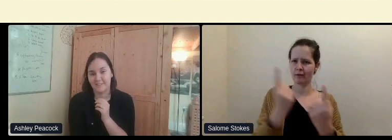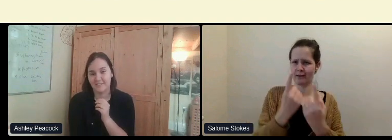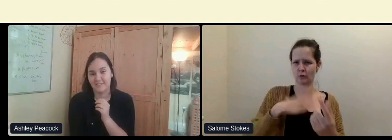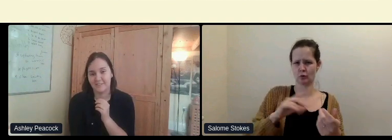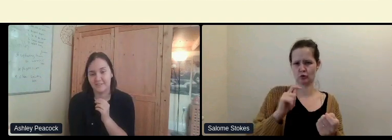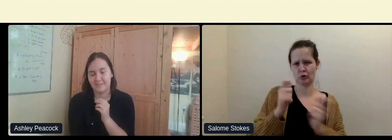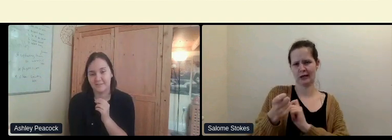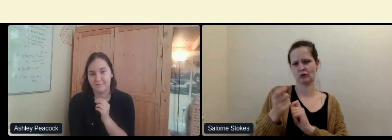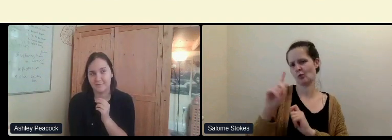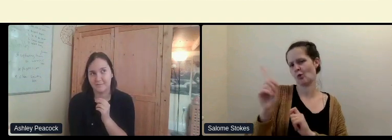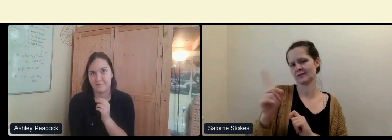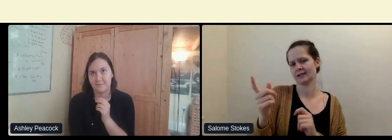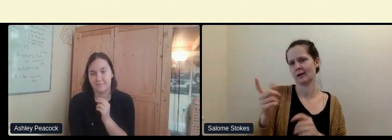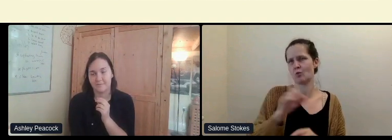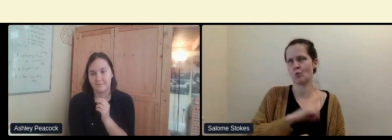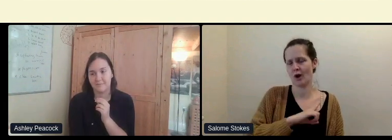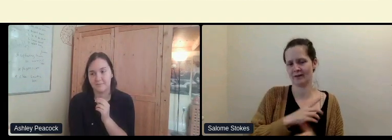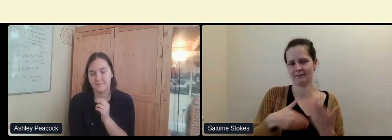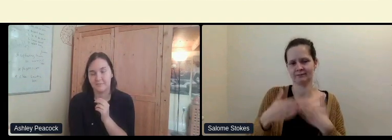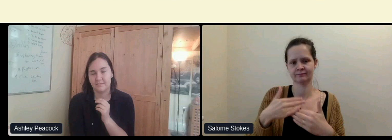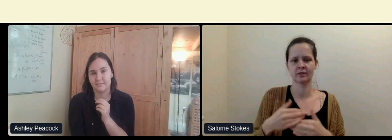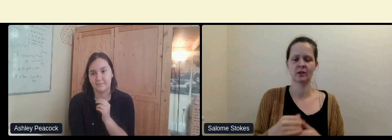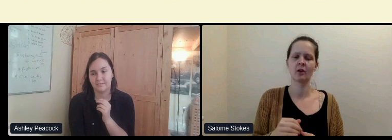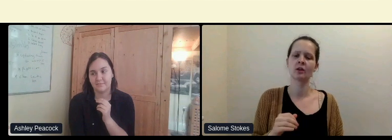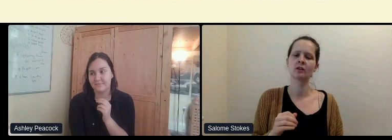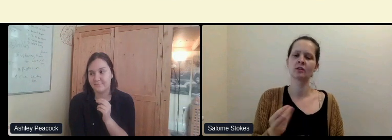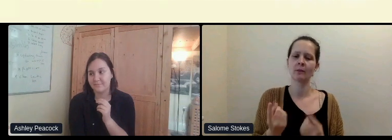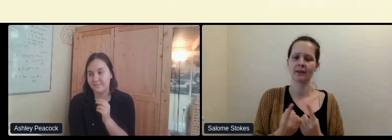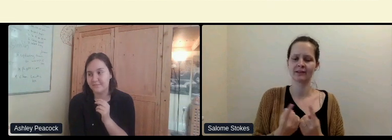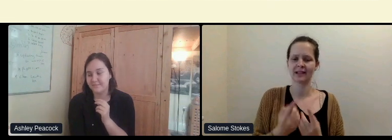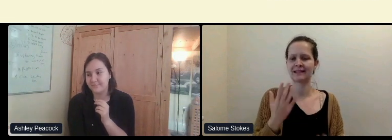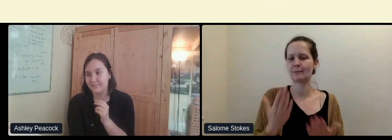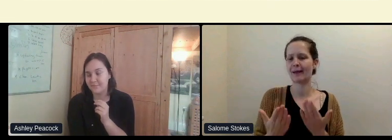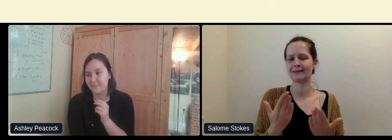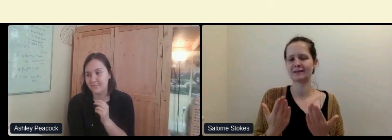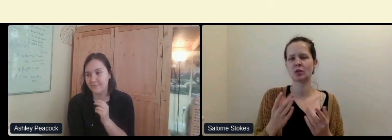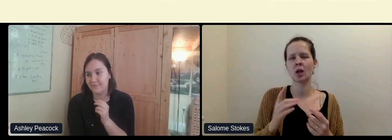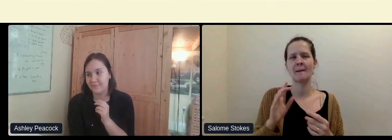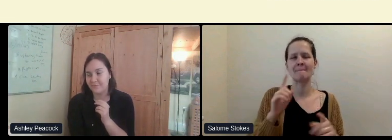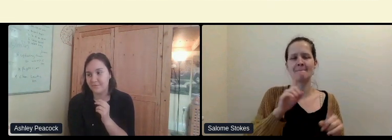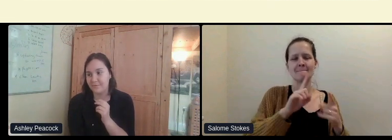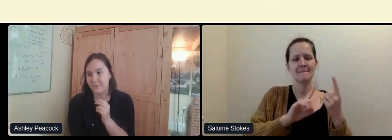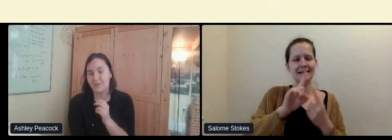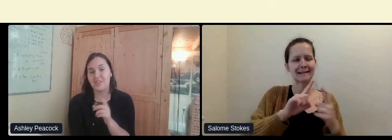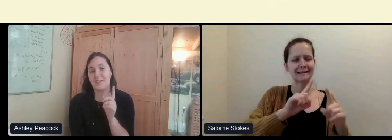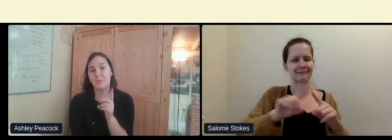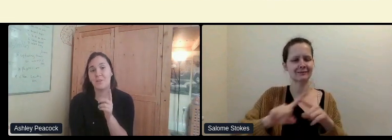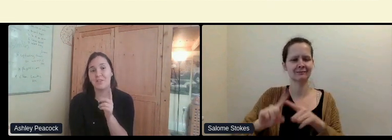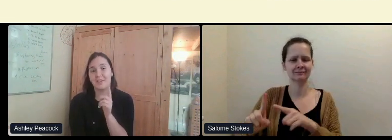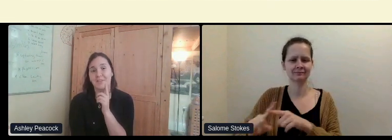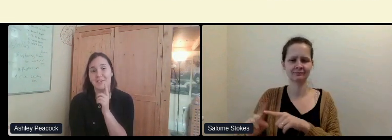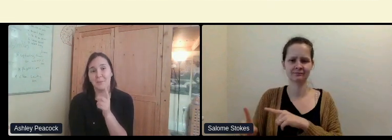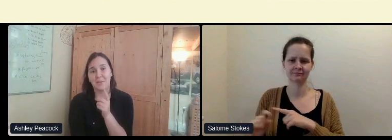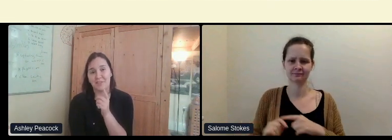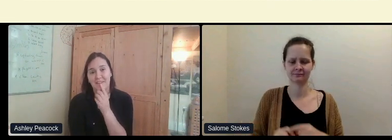I think for me there's a couple of things and it depends on what meeting it is. So I think if it's - One thing, Rina, one thing!